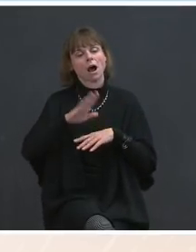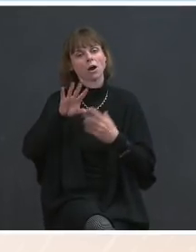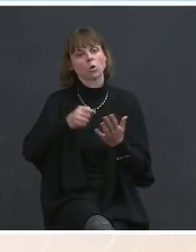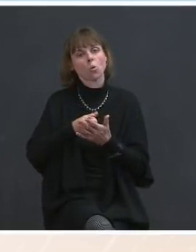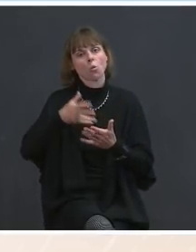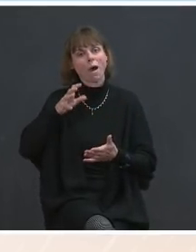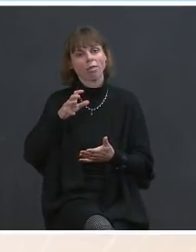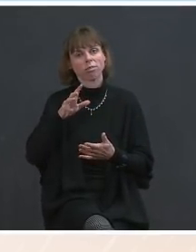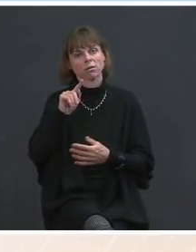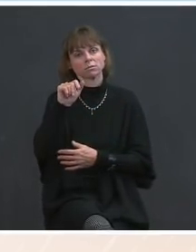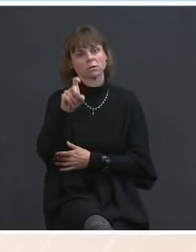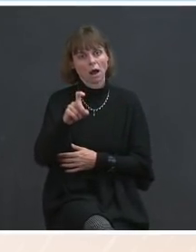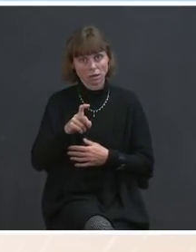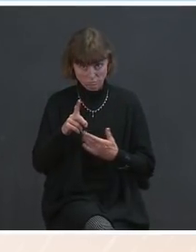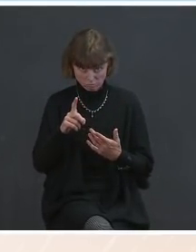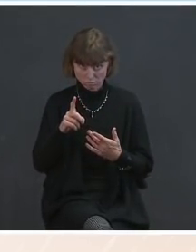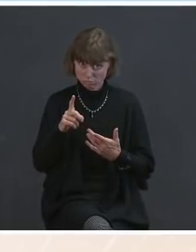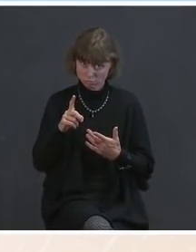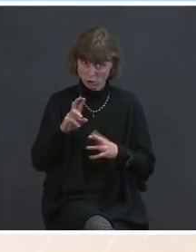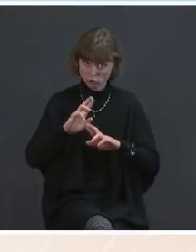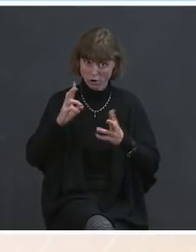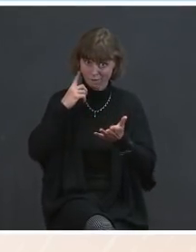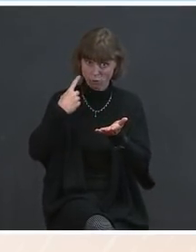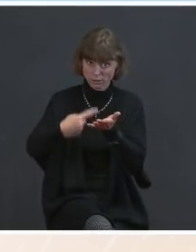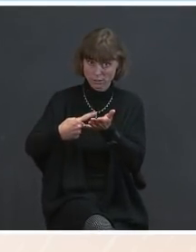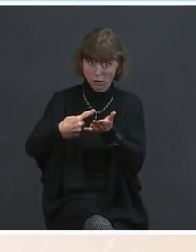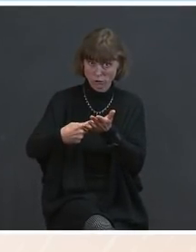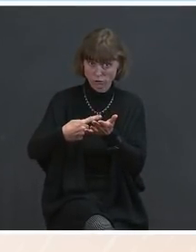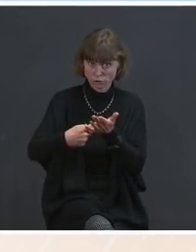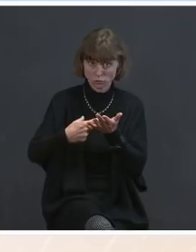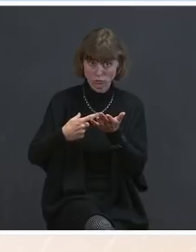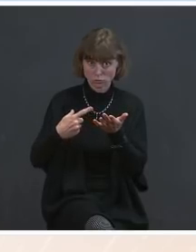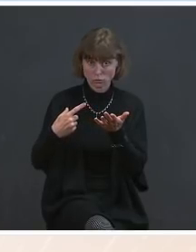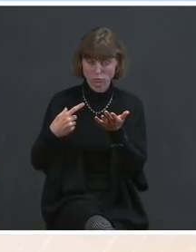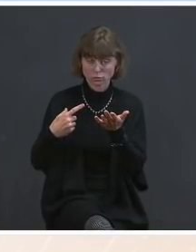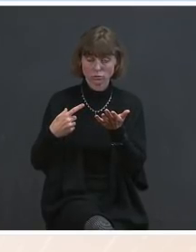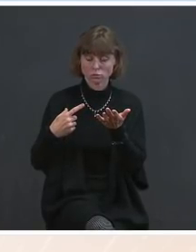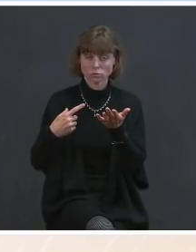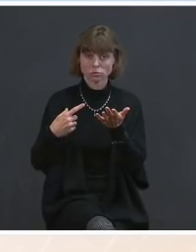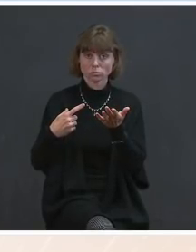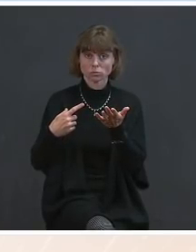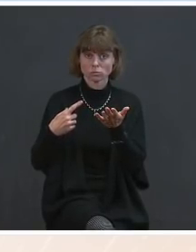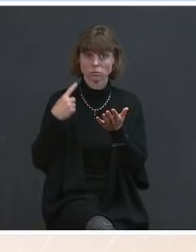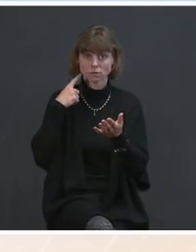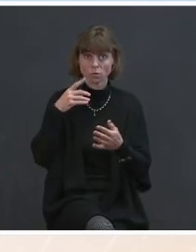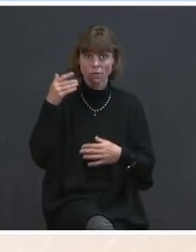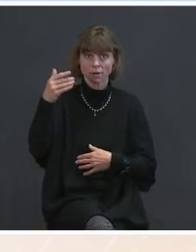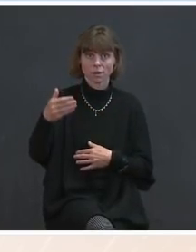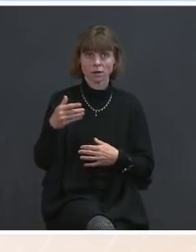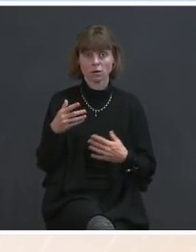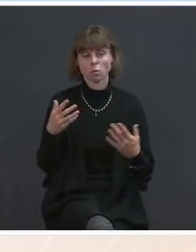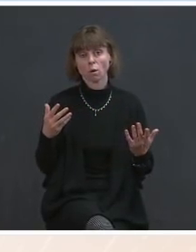Is that on the table as an approach to pay for some of the next round of plans from the President? Ms. Psaki: Well, the --